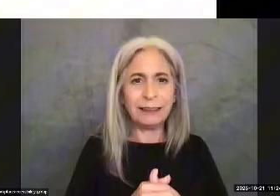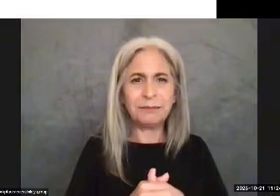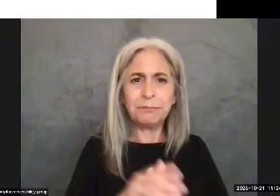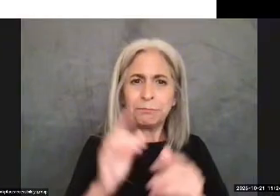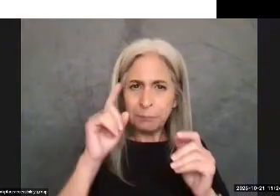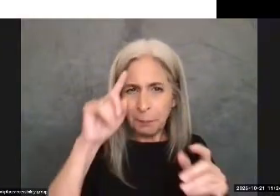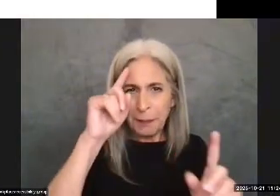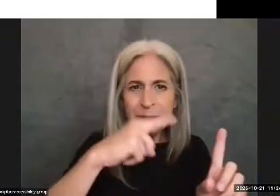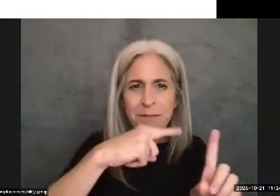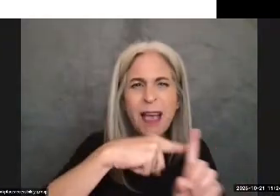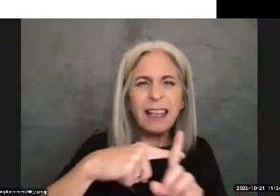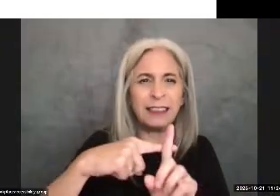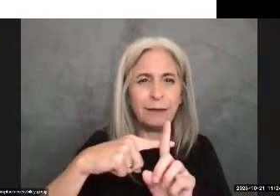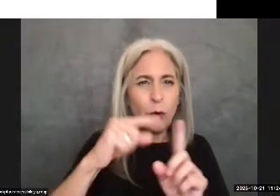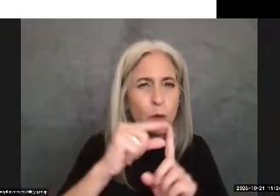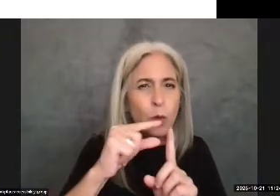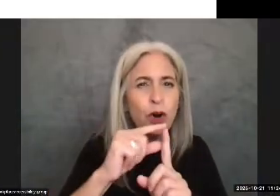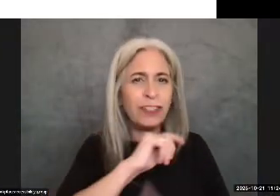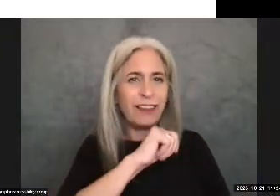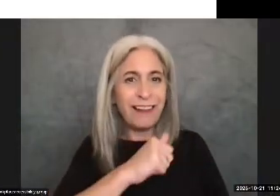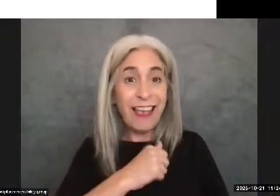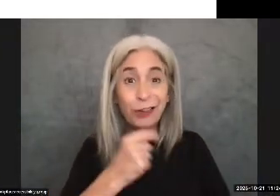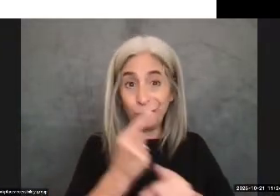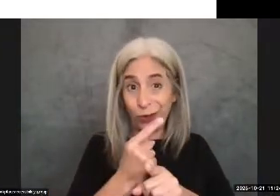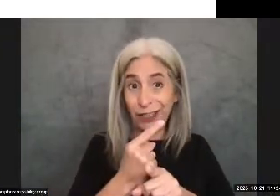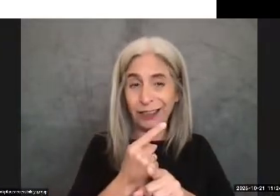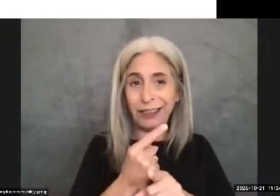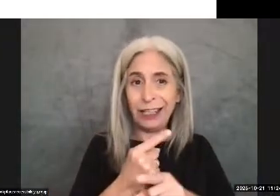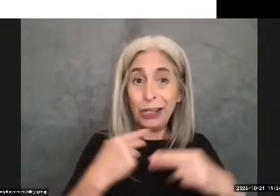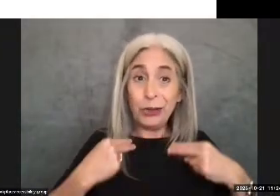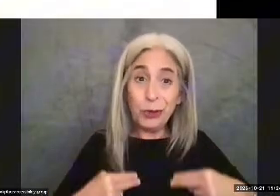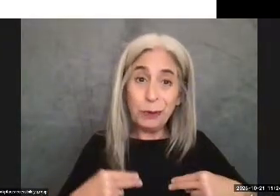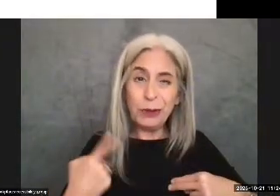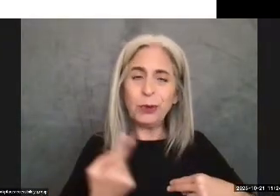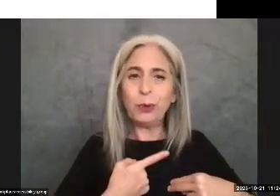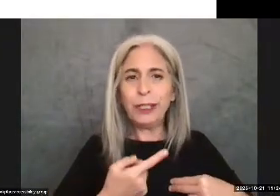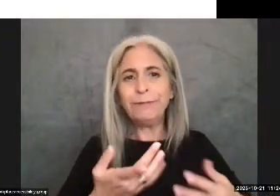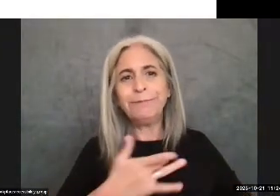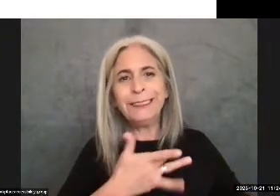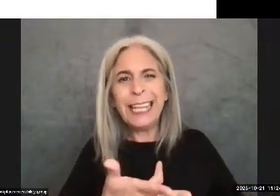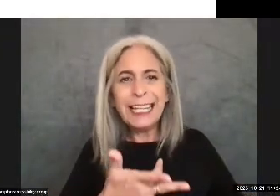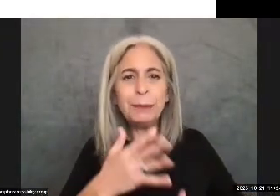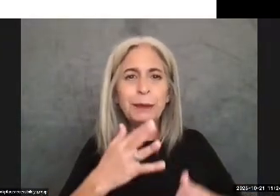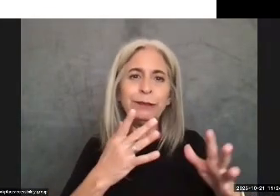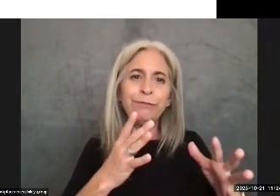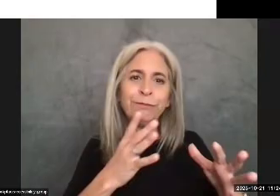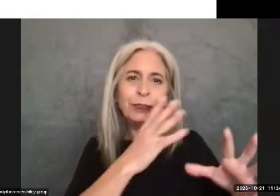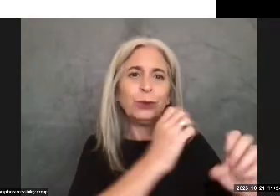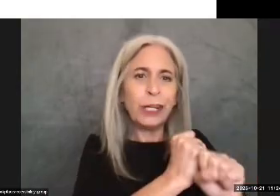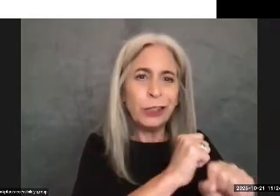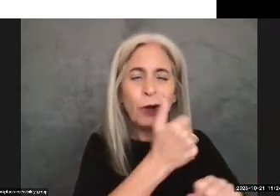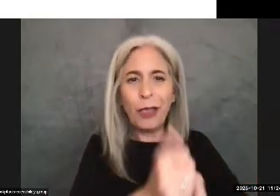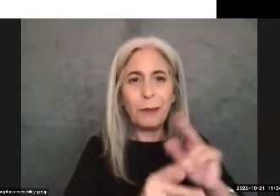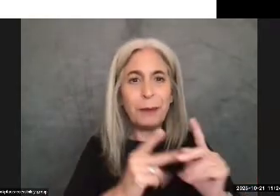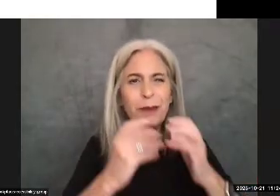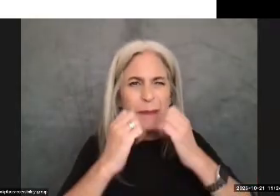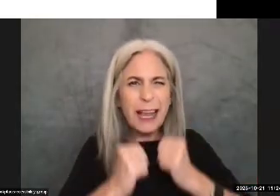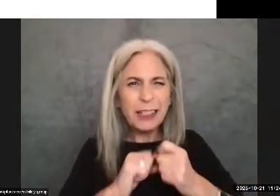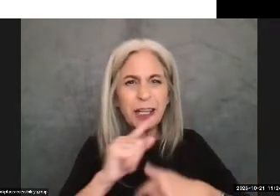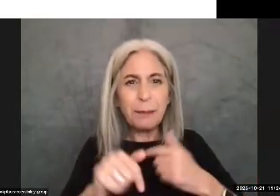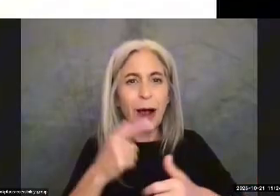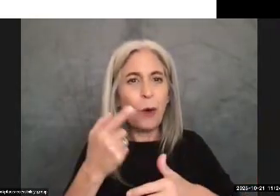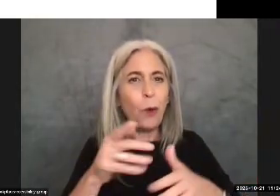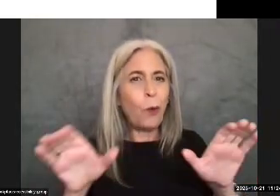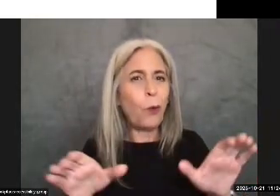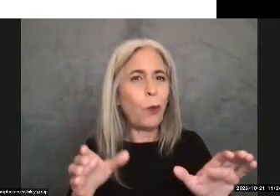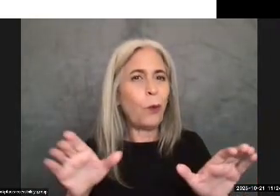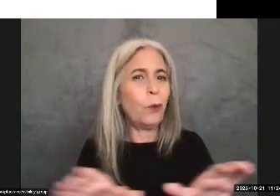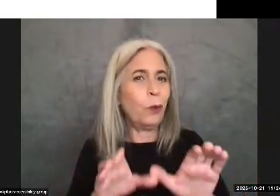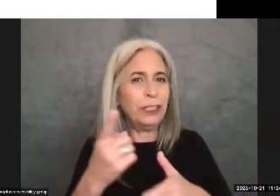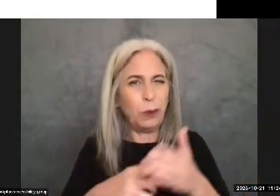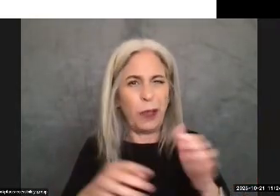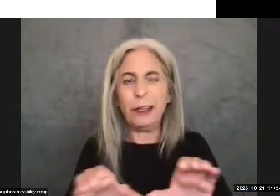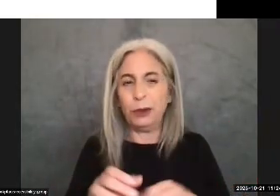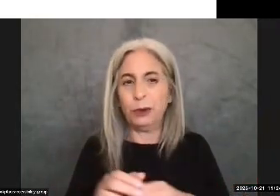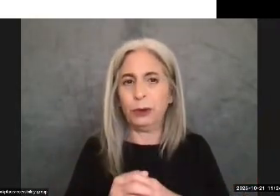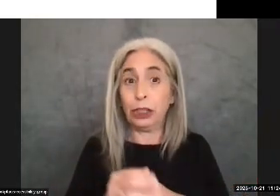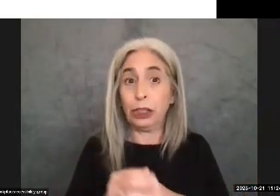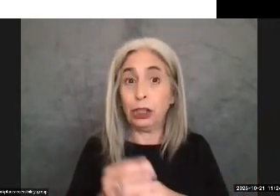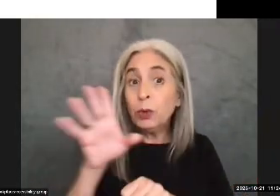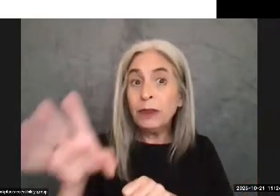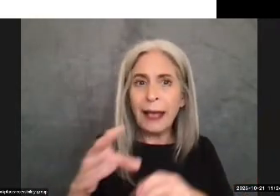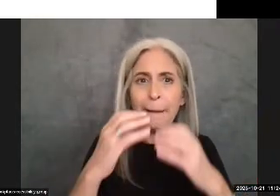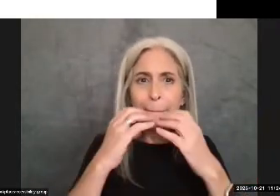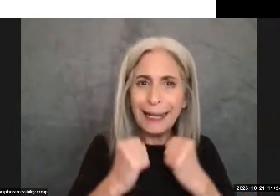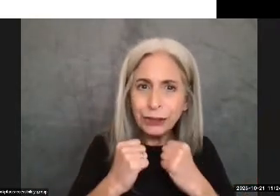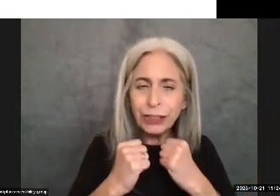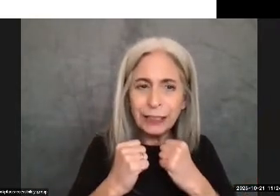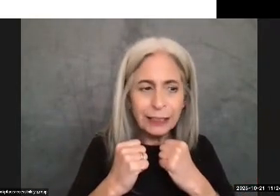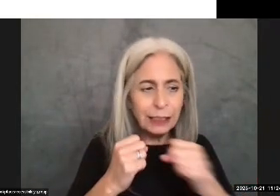Kathleen DeForest: So be intentional, be positive with your wording and your attitude, right? As human beings, we tend to be drawn to others who are very passionate about what they're doing, so use that passion